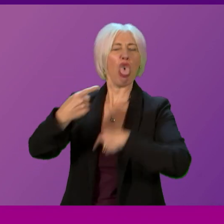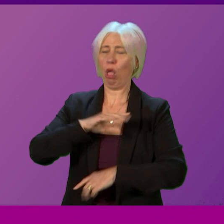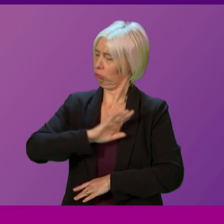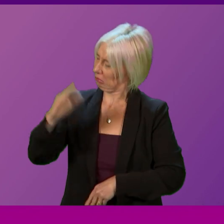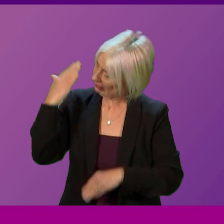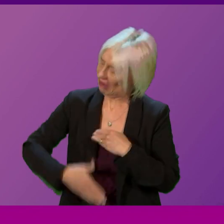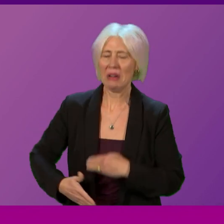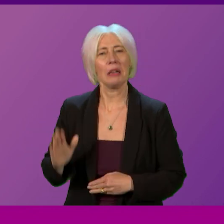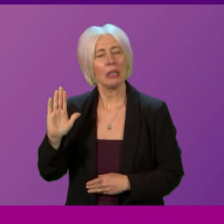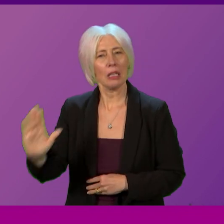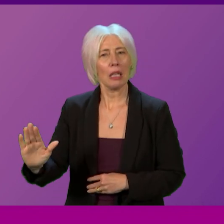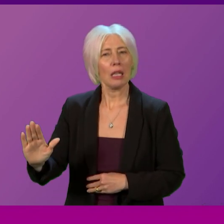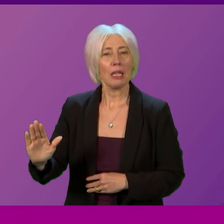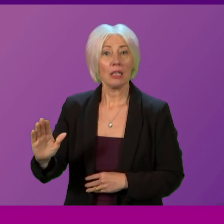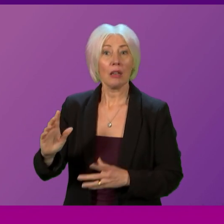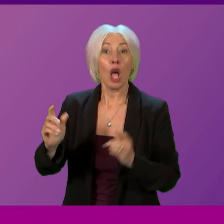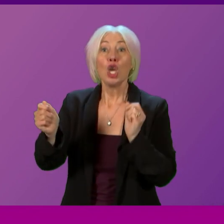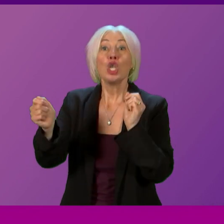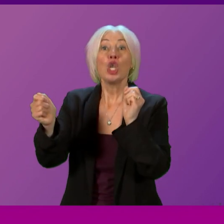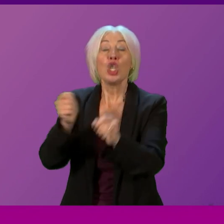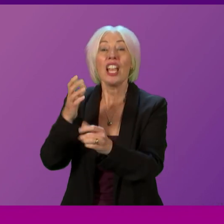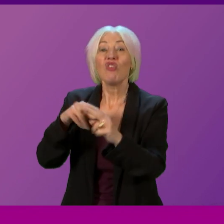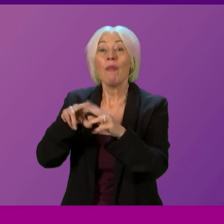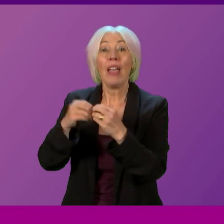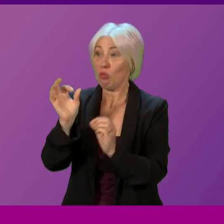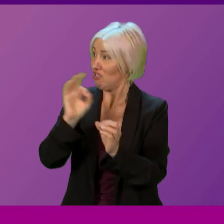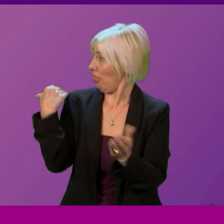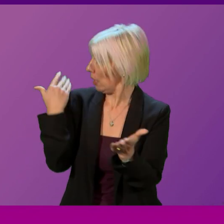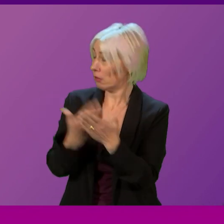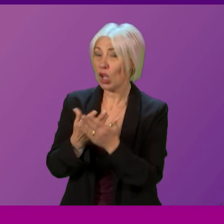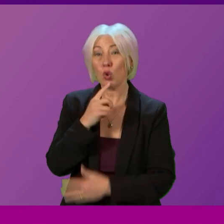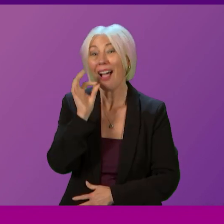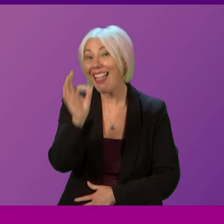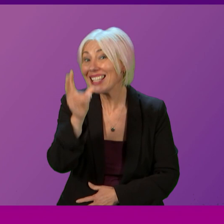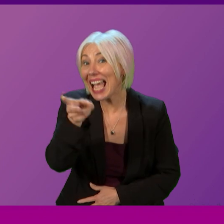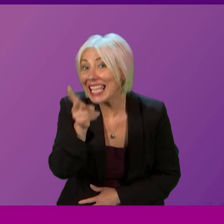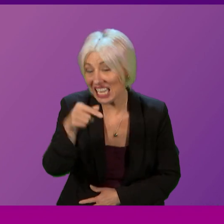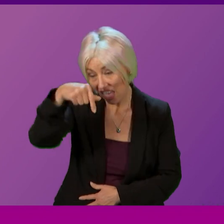As nothing has apparently changed since February, I ask again: what is the Government doing